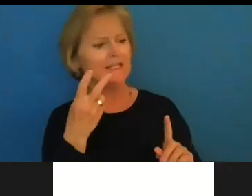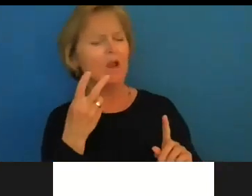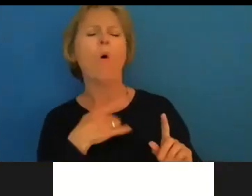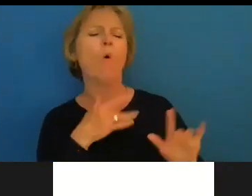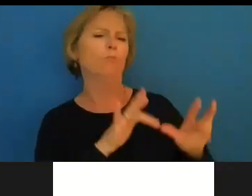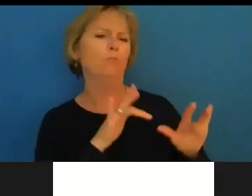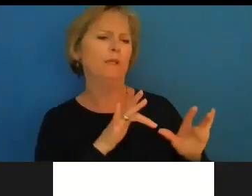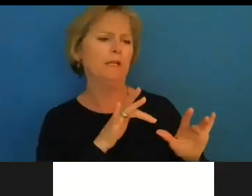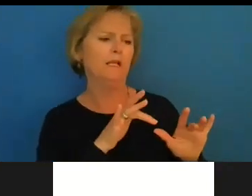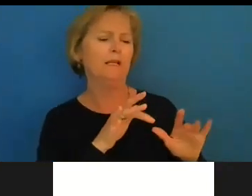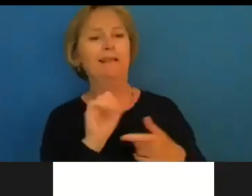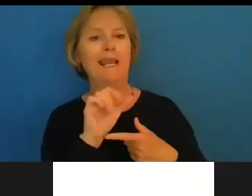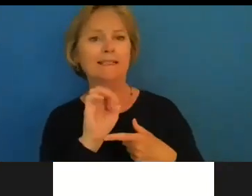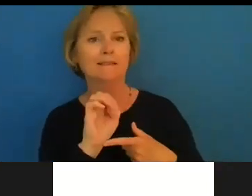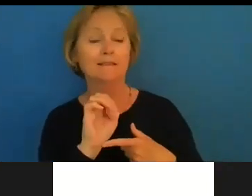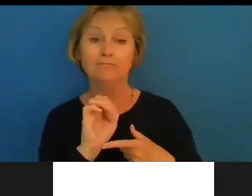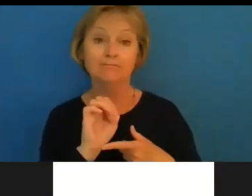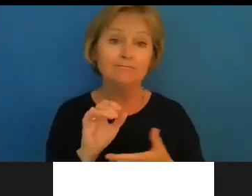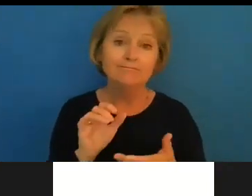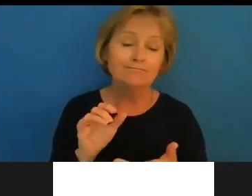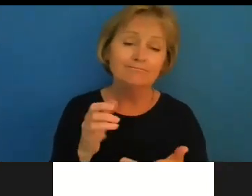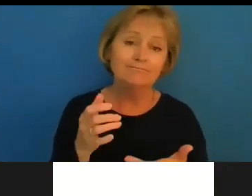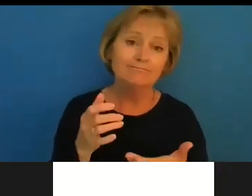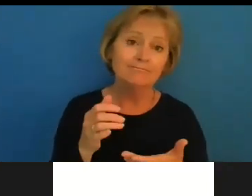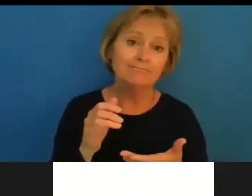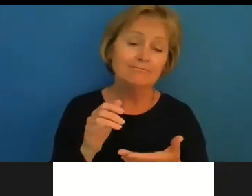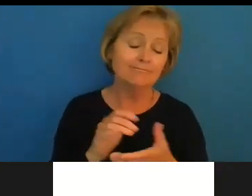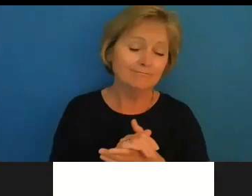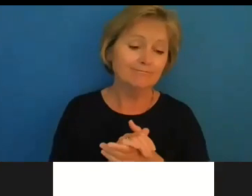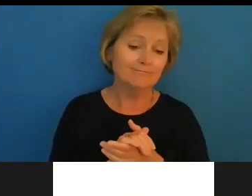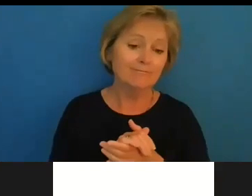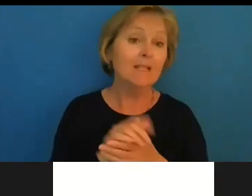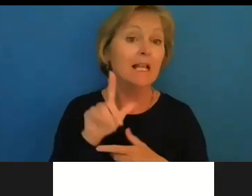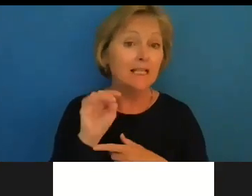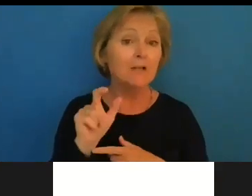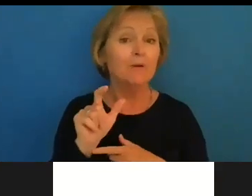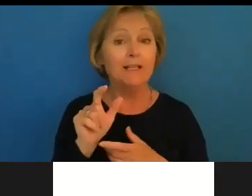That's just sort of, you know, there's literally, hundreds of, maybe even thousands